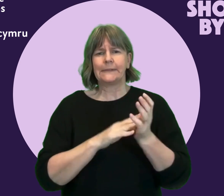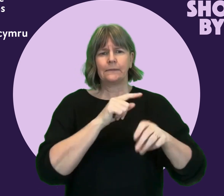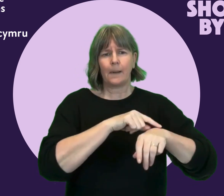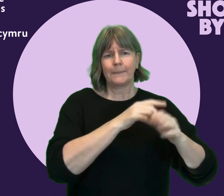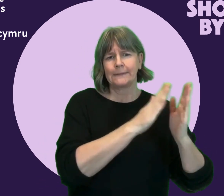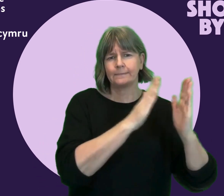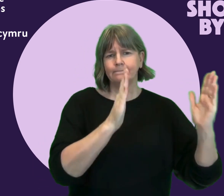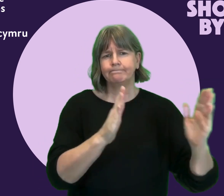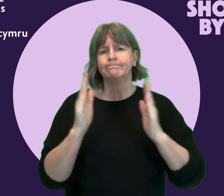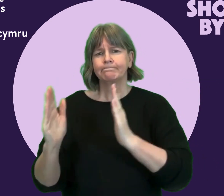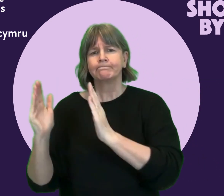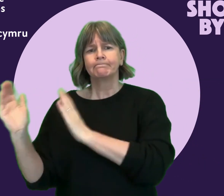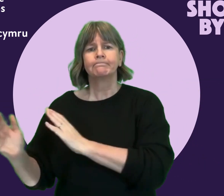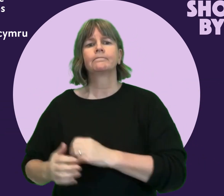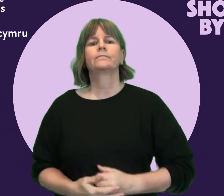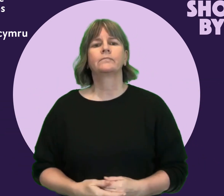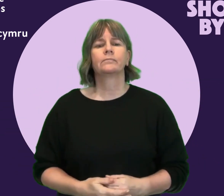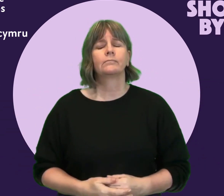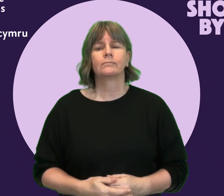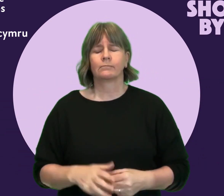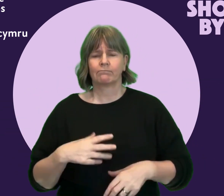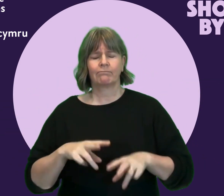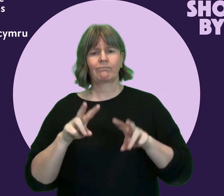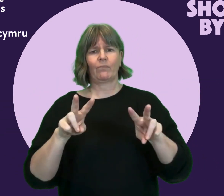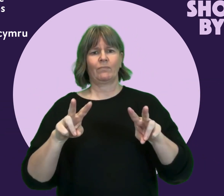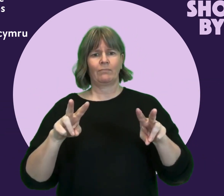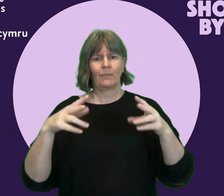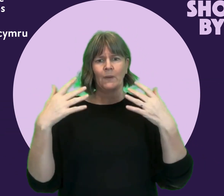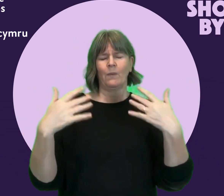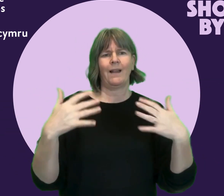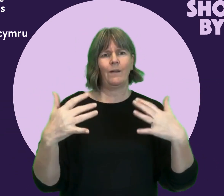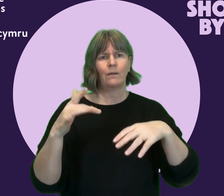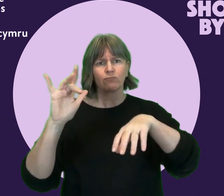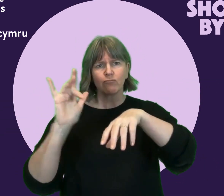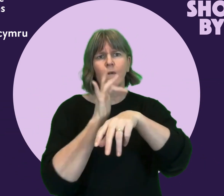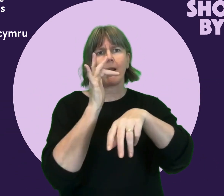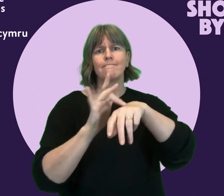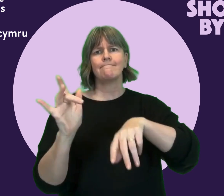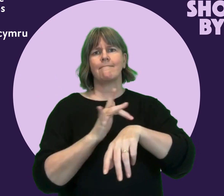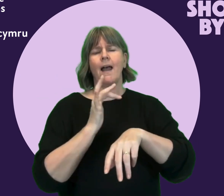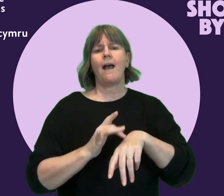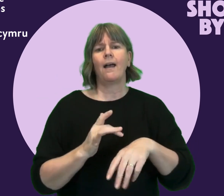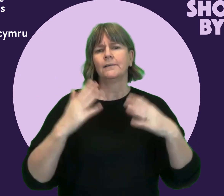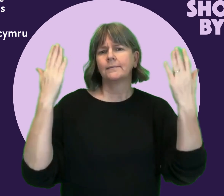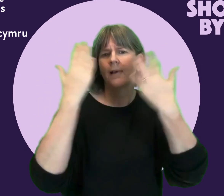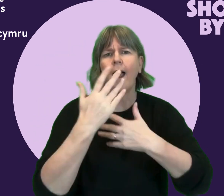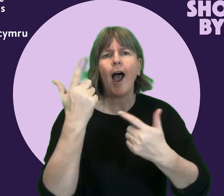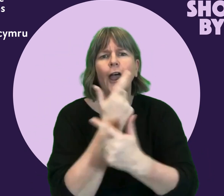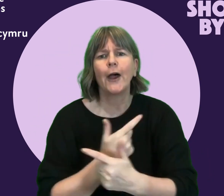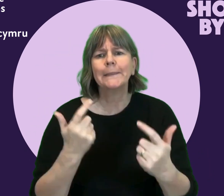of dance between 10 and 20 minutes in length. The all fill the stage with drama,